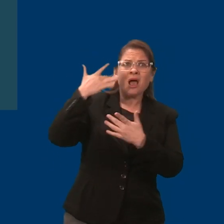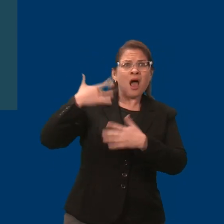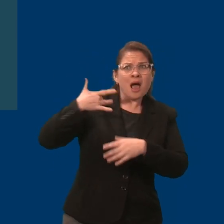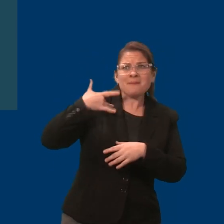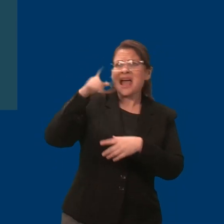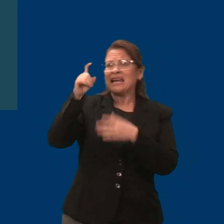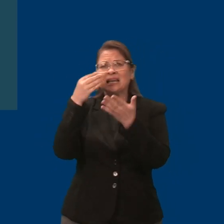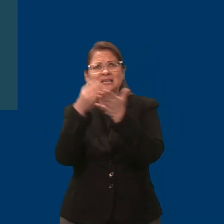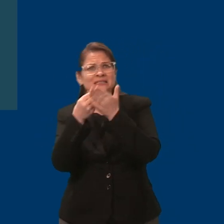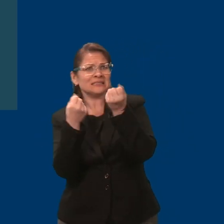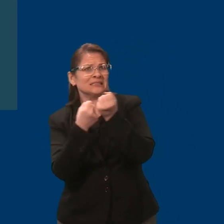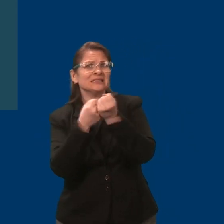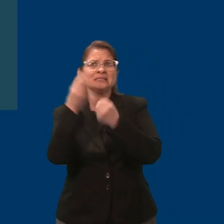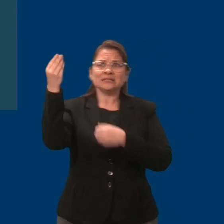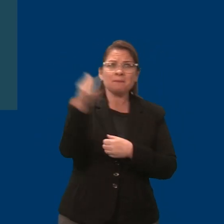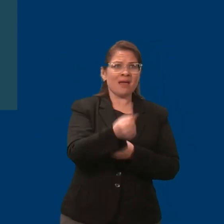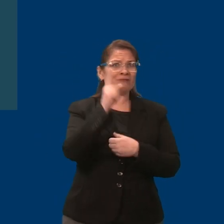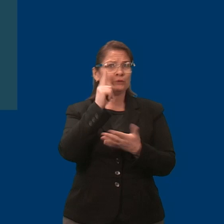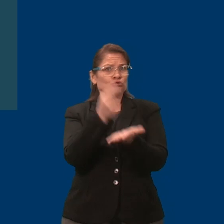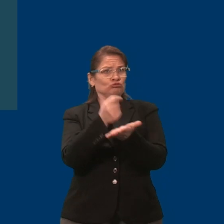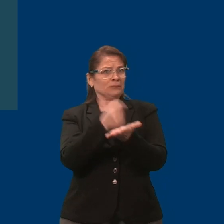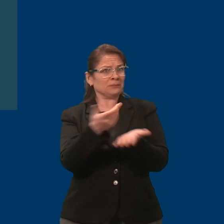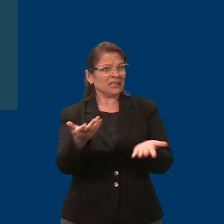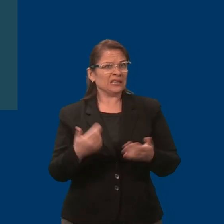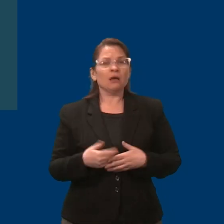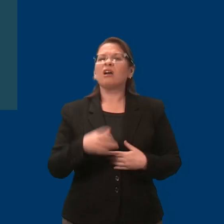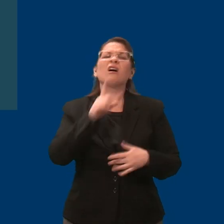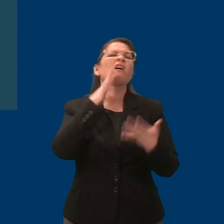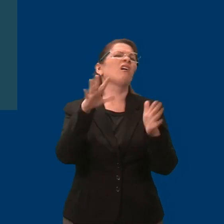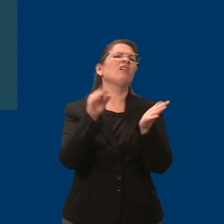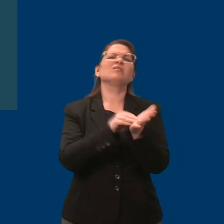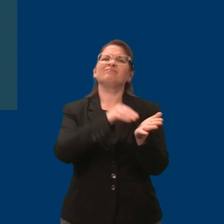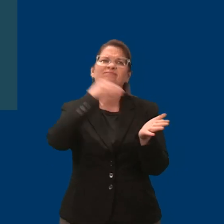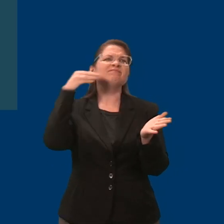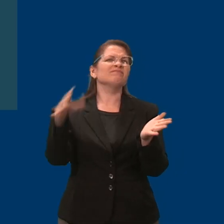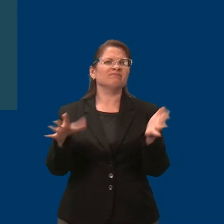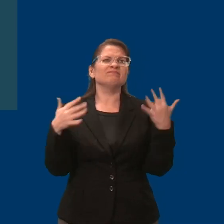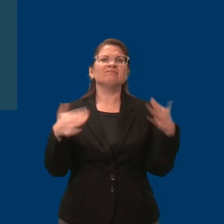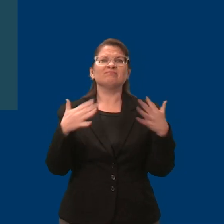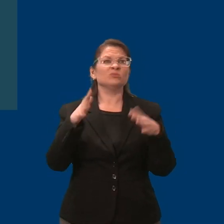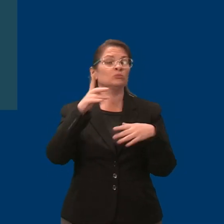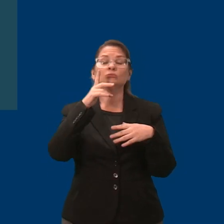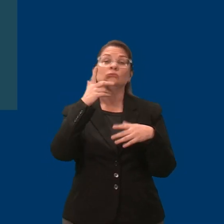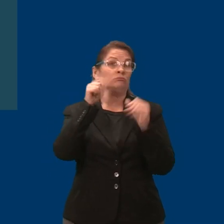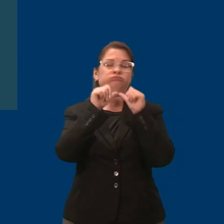for our four-month-old son was very expensive, and would take a while to get approved, mostly because of the insurance barriers.